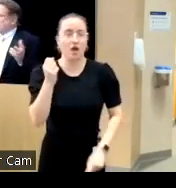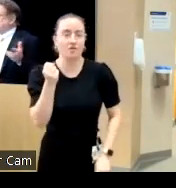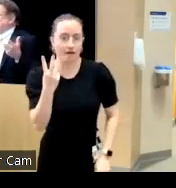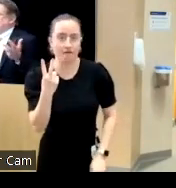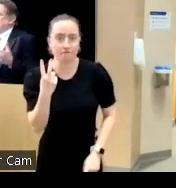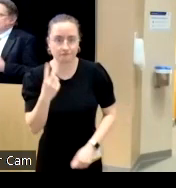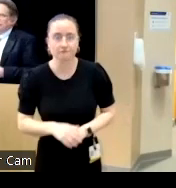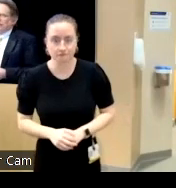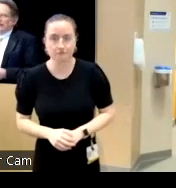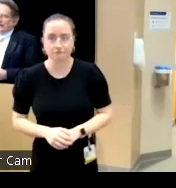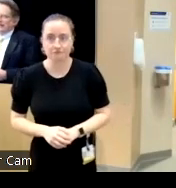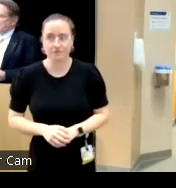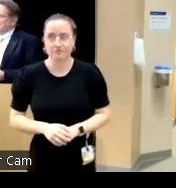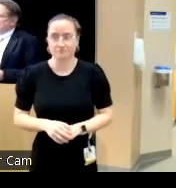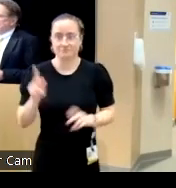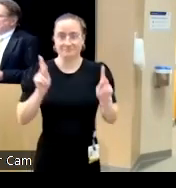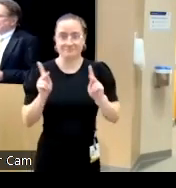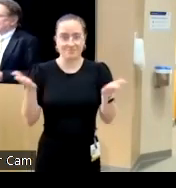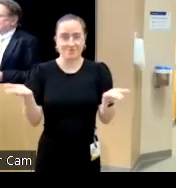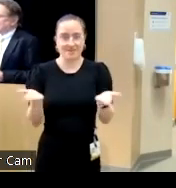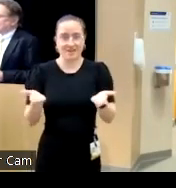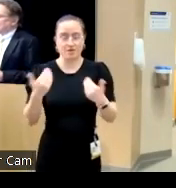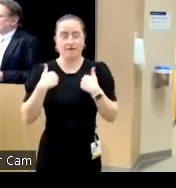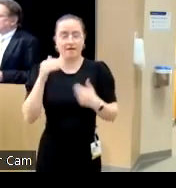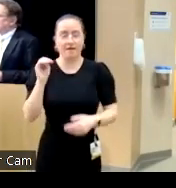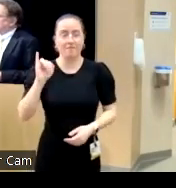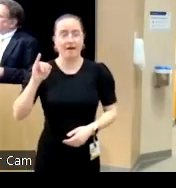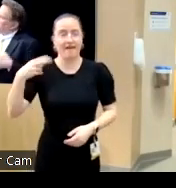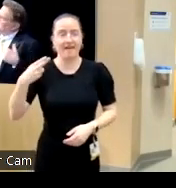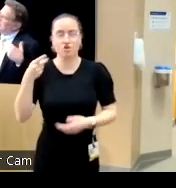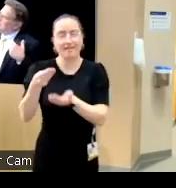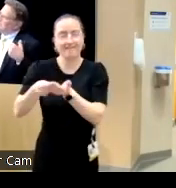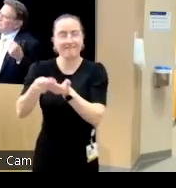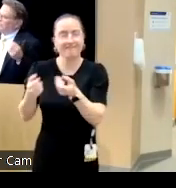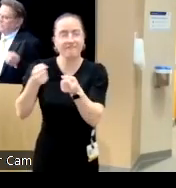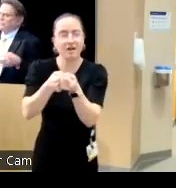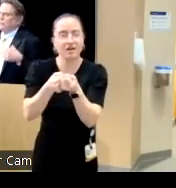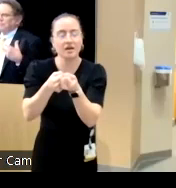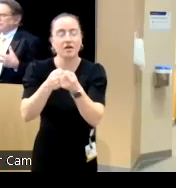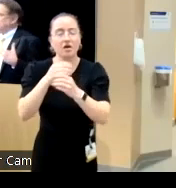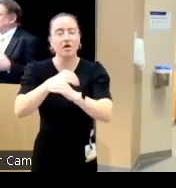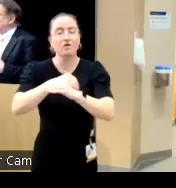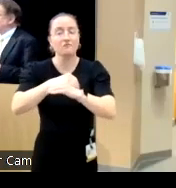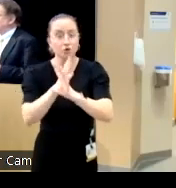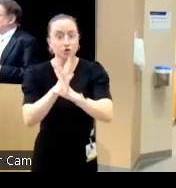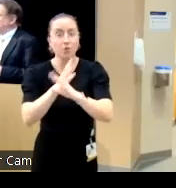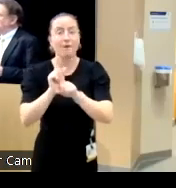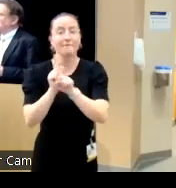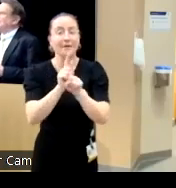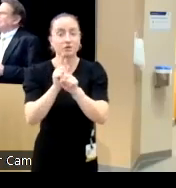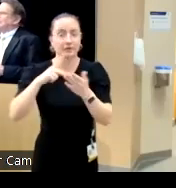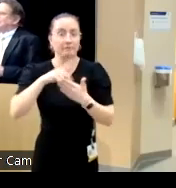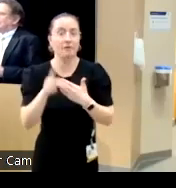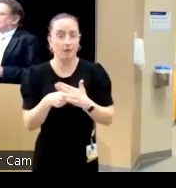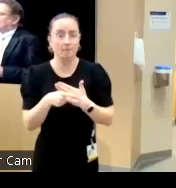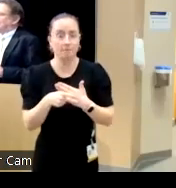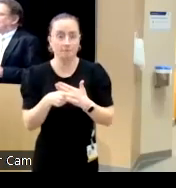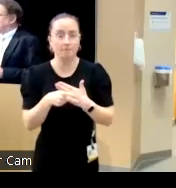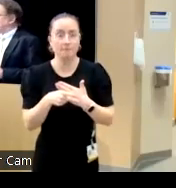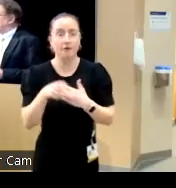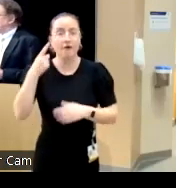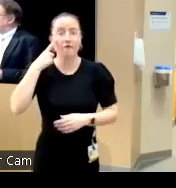um several of us here had a NIMH funded virtual mentoring program for promising Scholars who